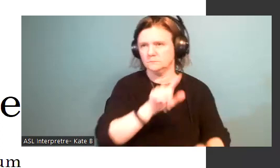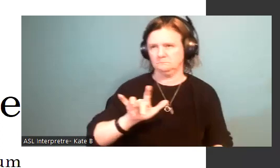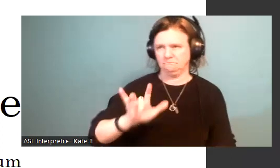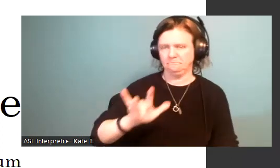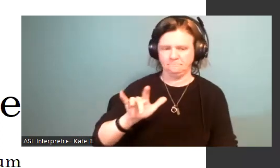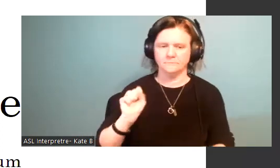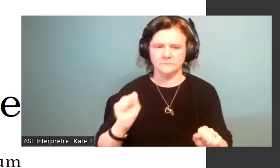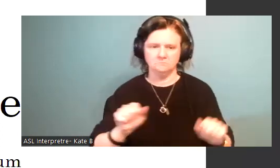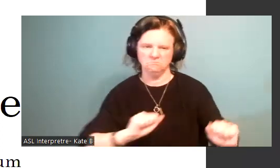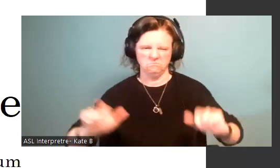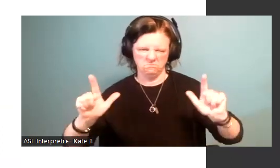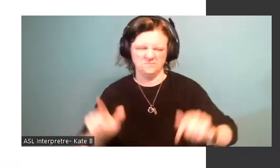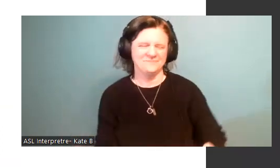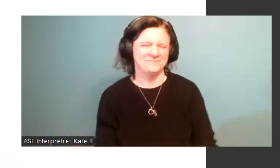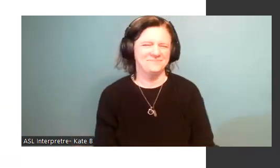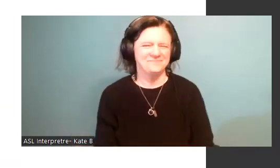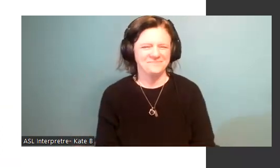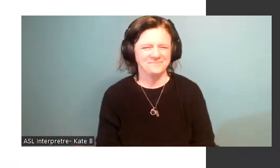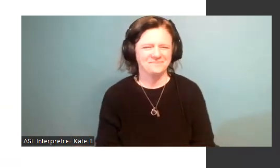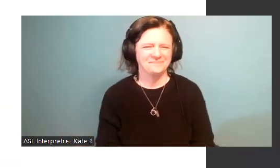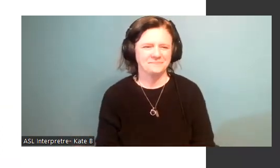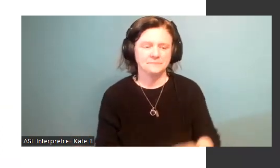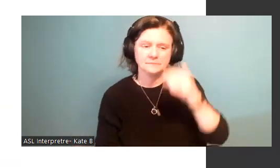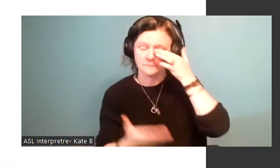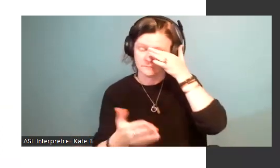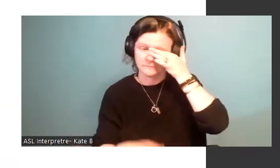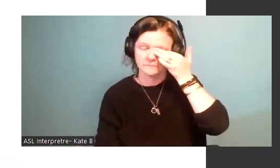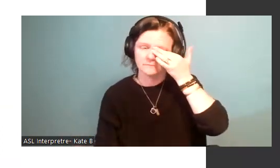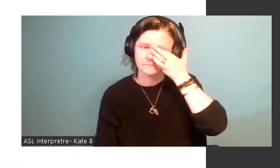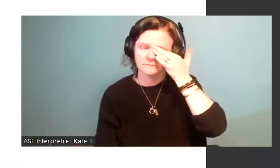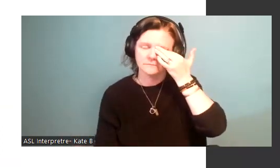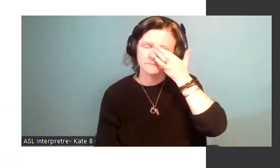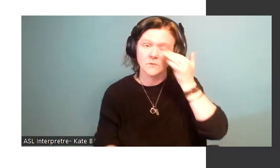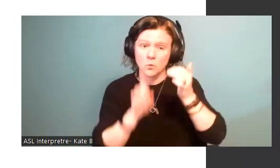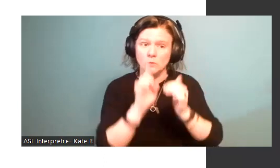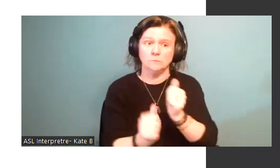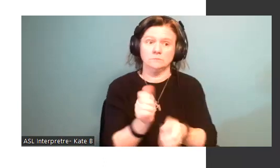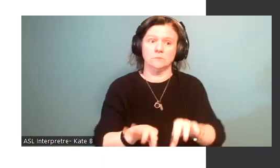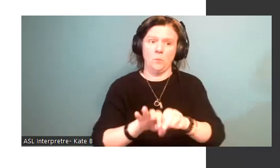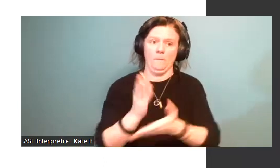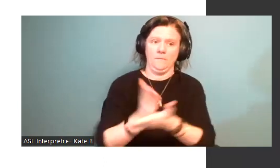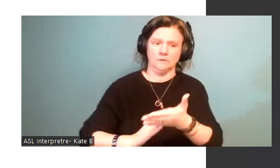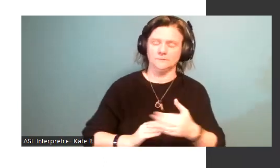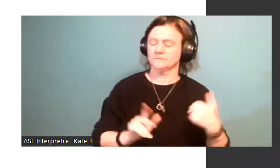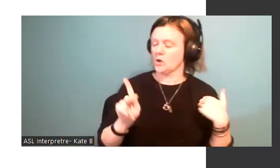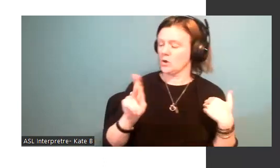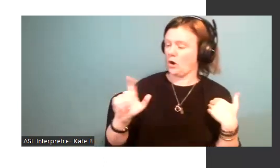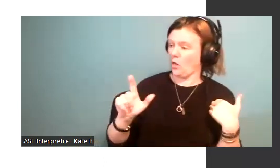listed under there. The link is in the slide deck that went out to all of you. You should have it